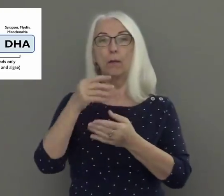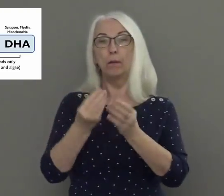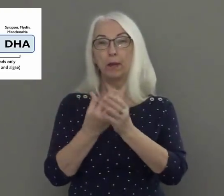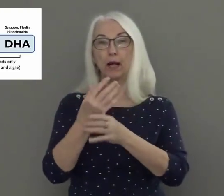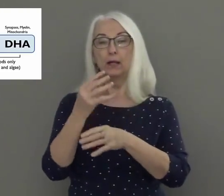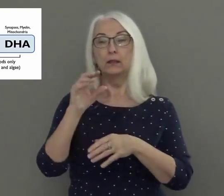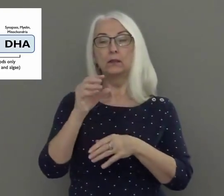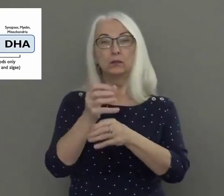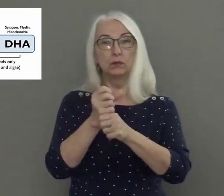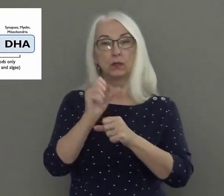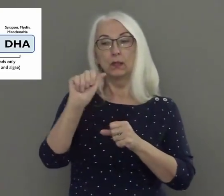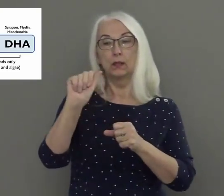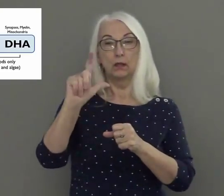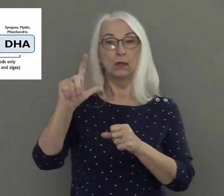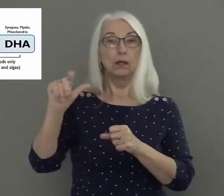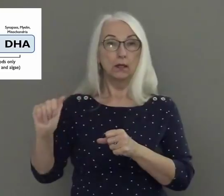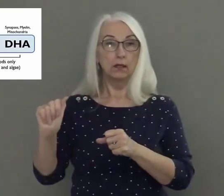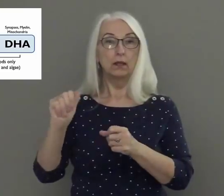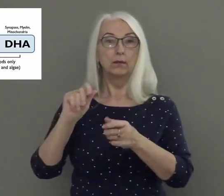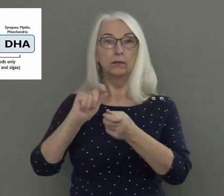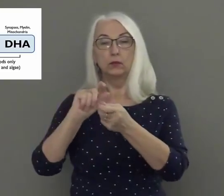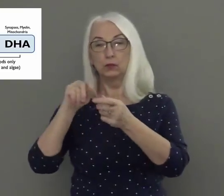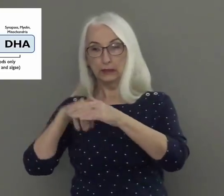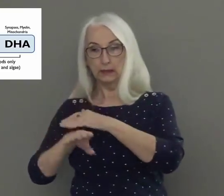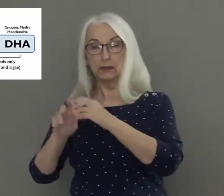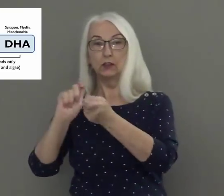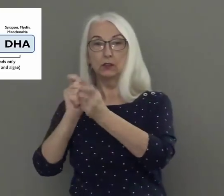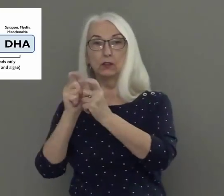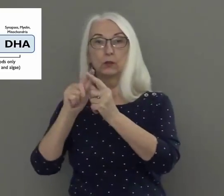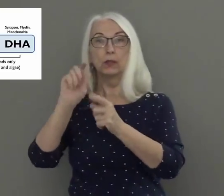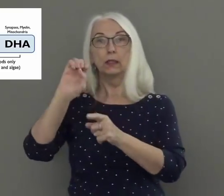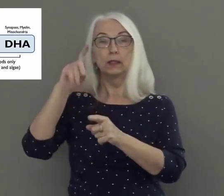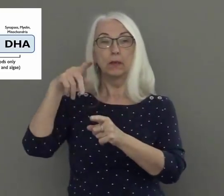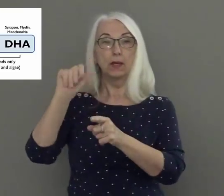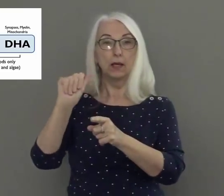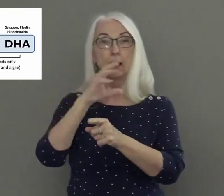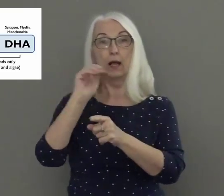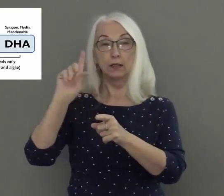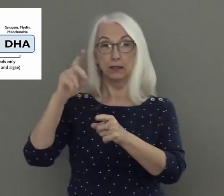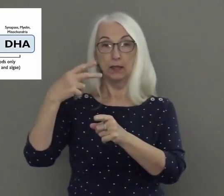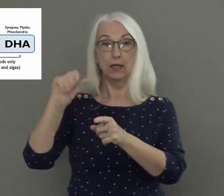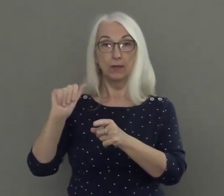of plant sourced ALA into EPA and DHA.